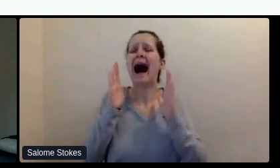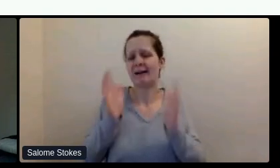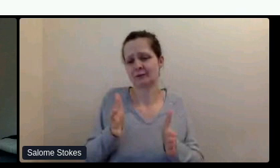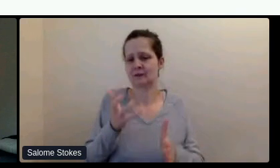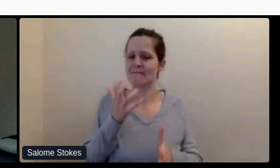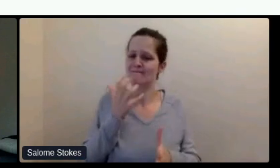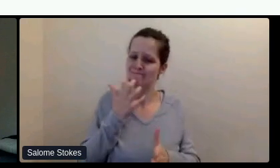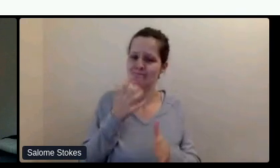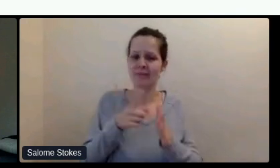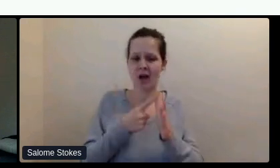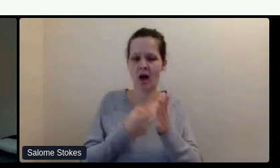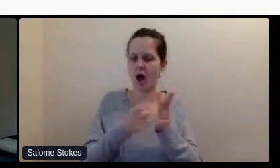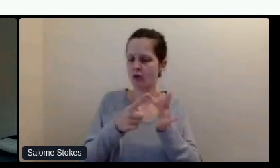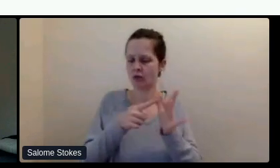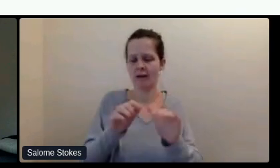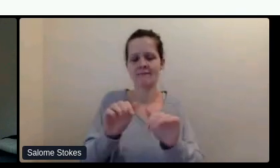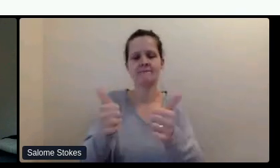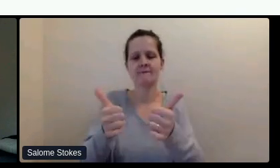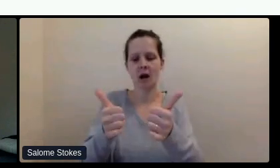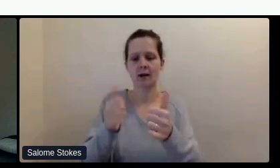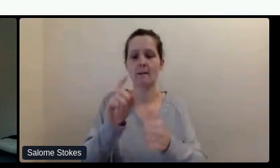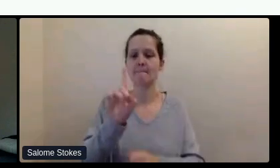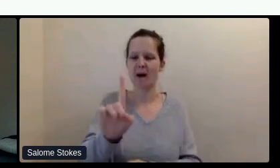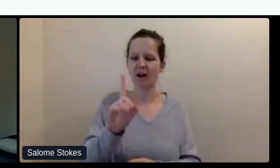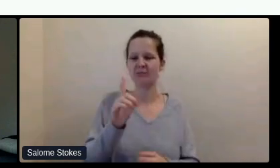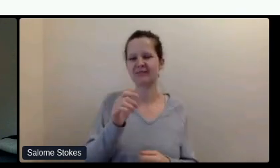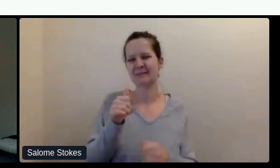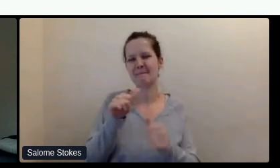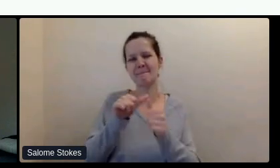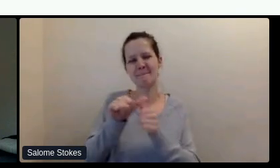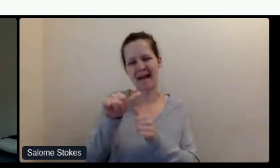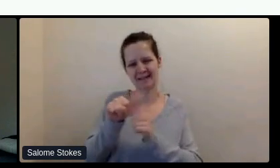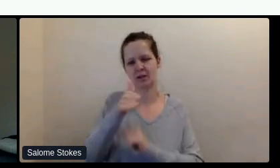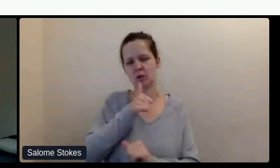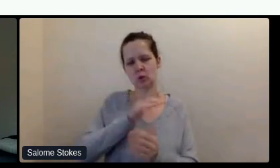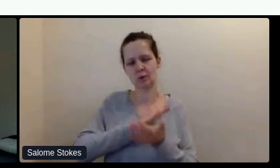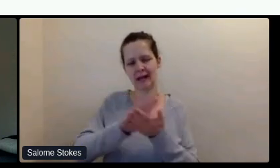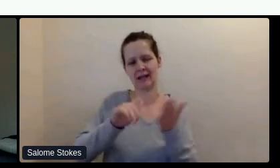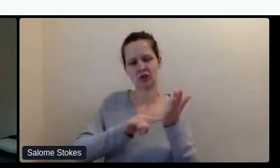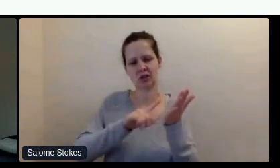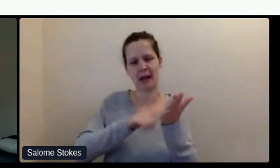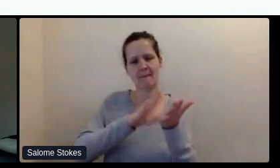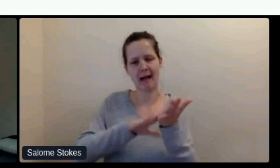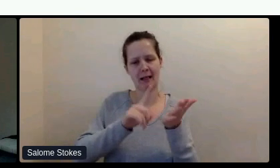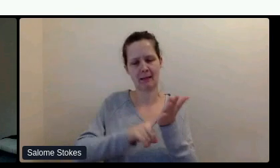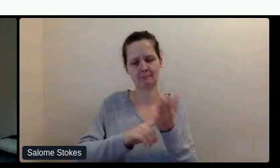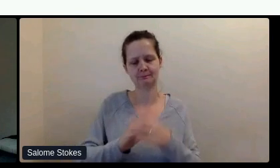that gives you so much more of the behaviour and the accessibility built in essentially.